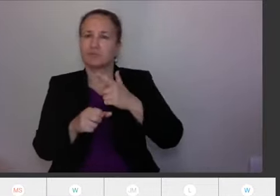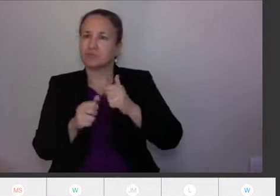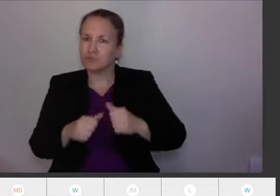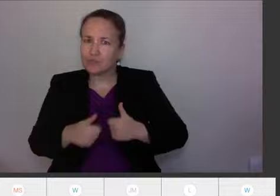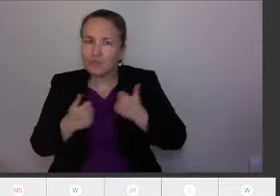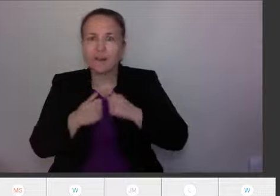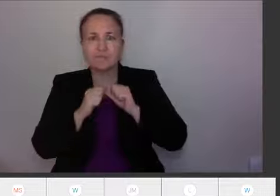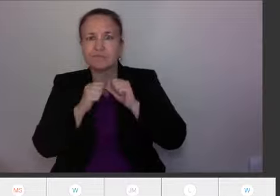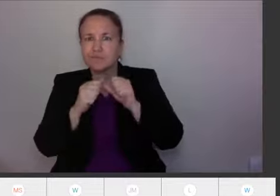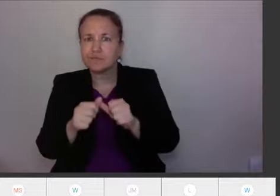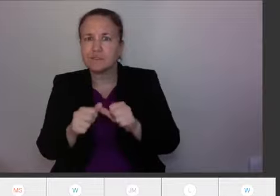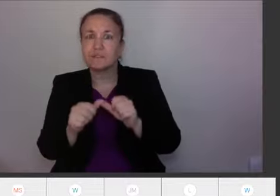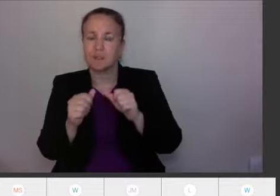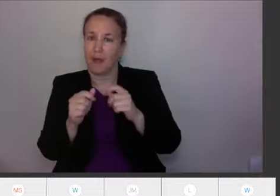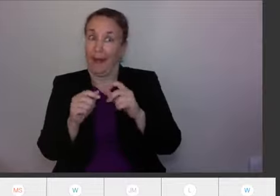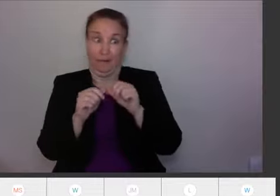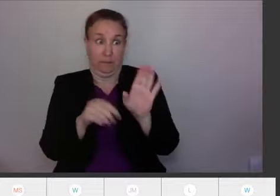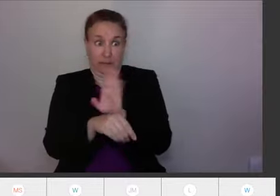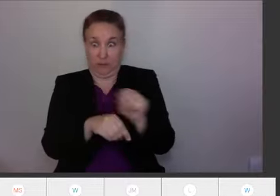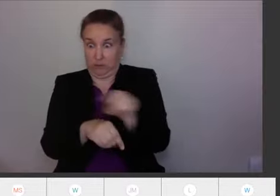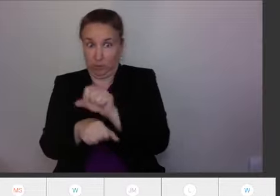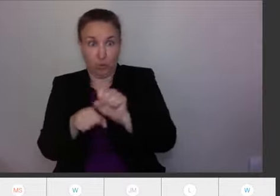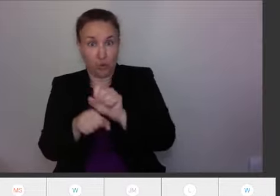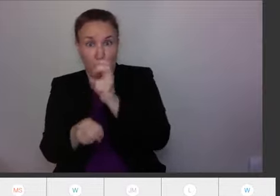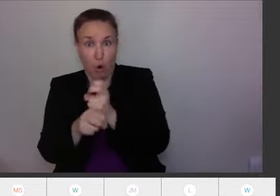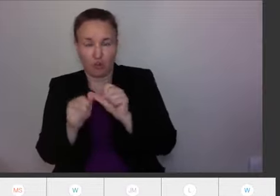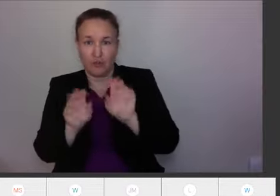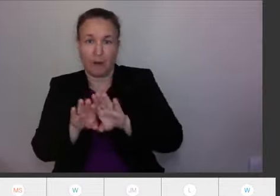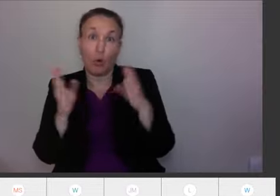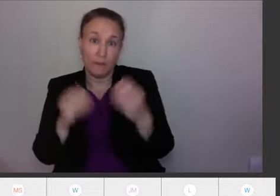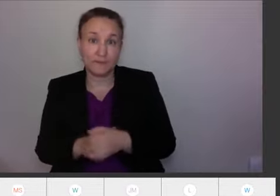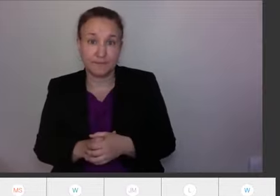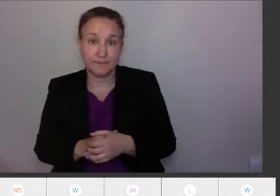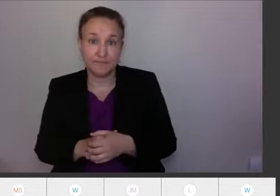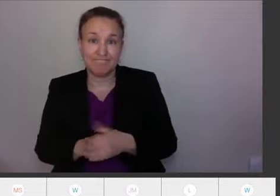that concludes my report [Commissioner] thank you Commissioner Lawrence so with